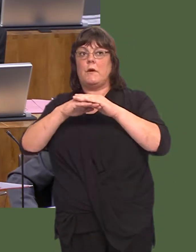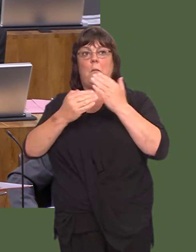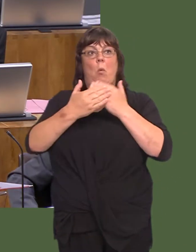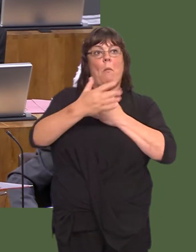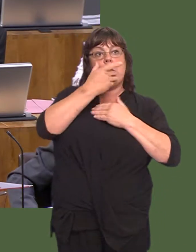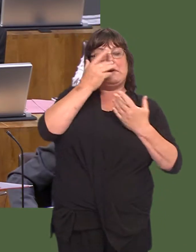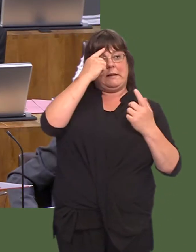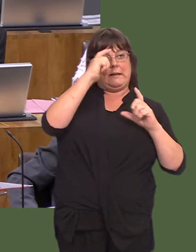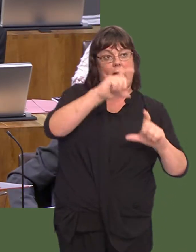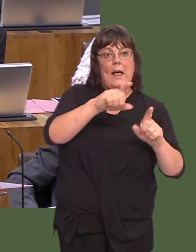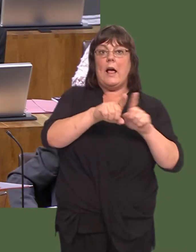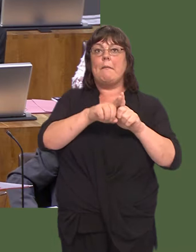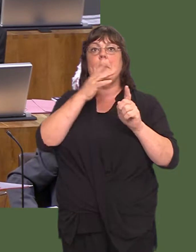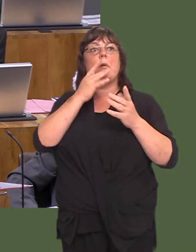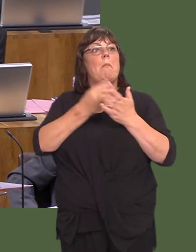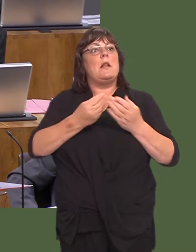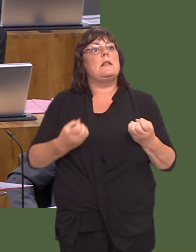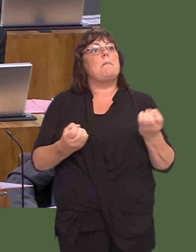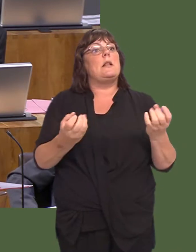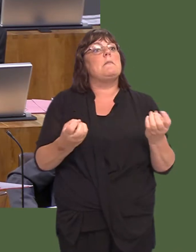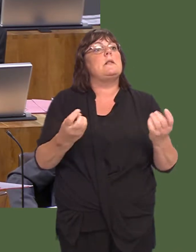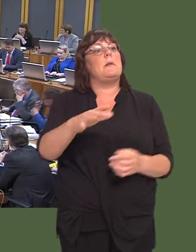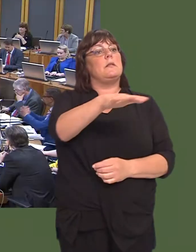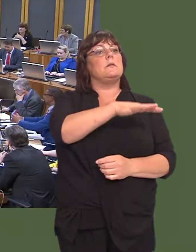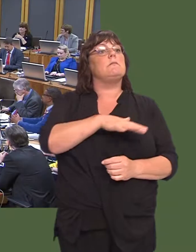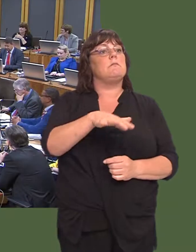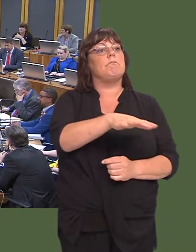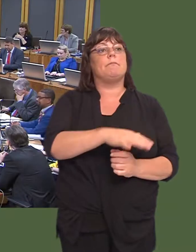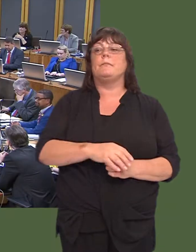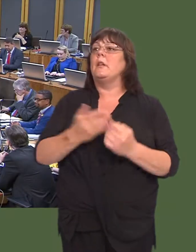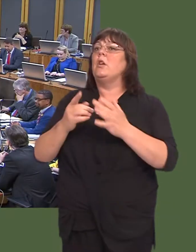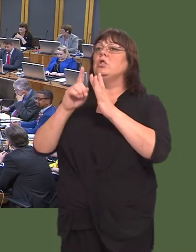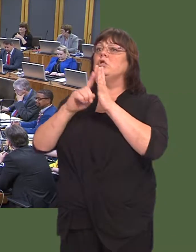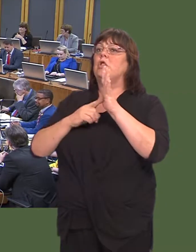course, in improving spend by visitors to the city, and beyond.